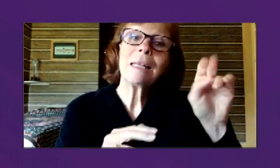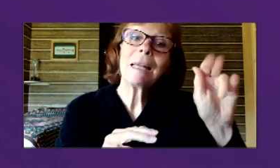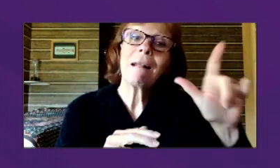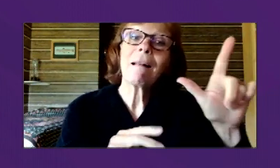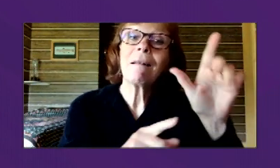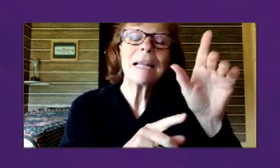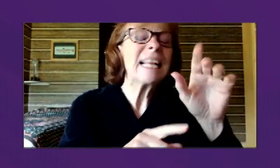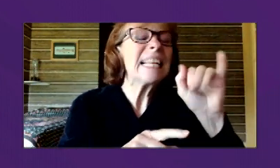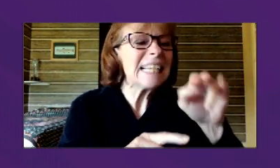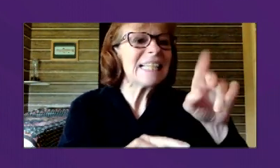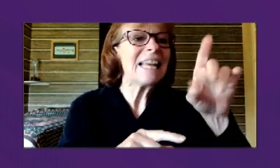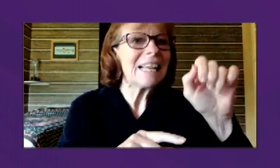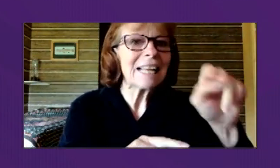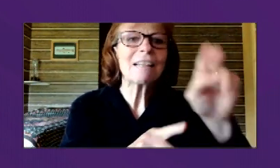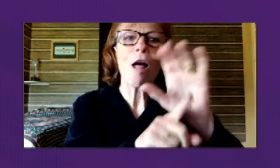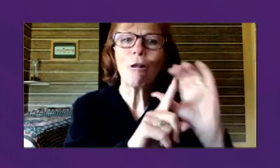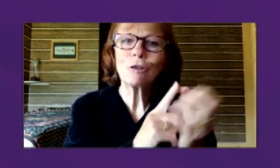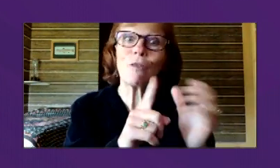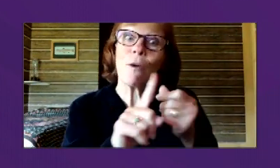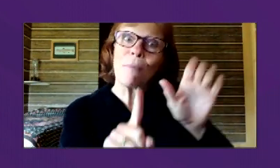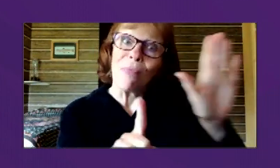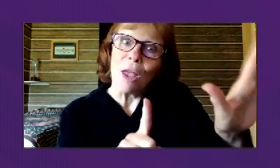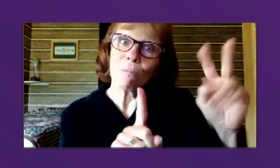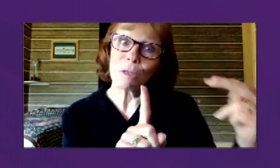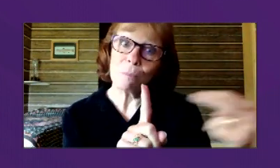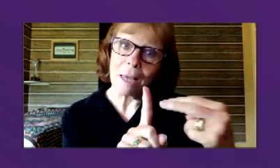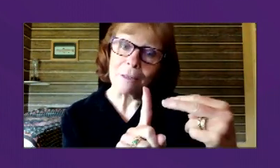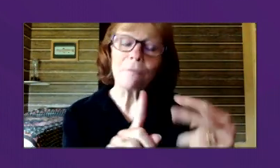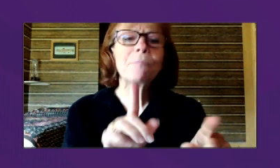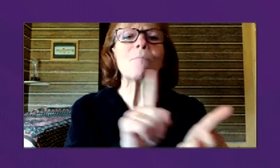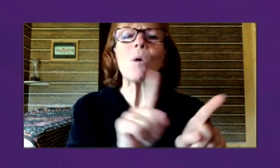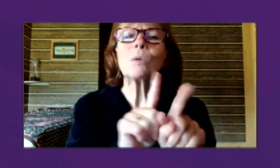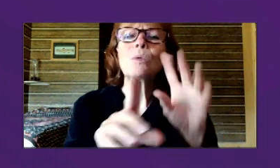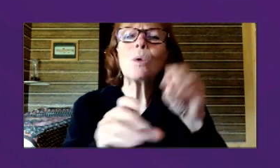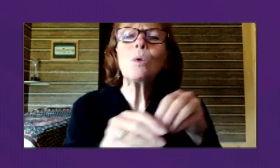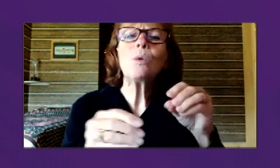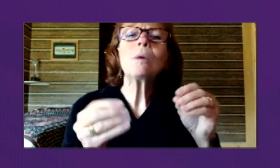And lastly, to be empowered to implement more inclusive narratives in your classrooms